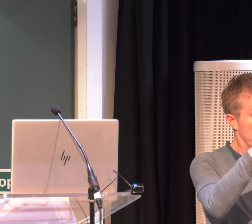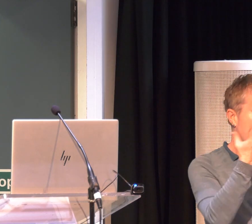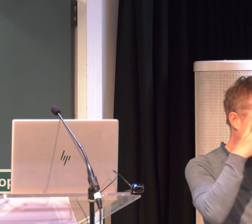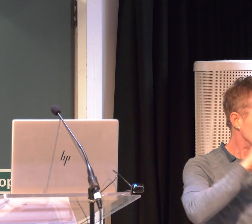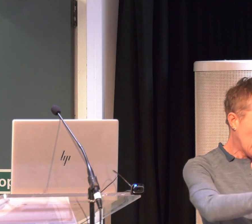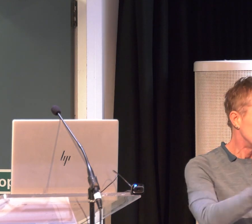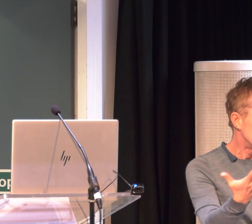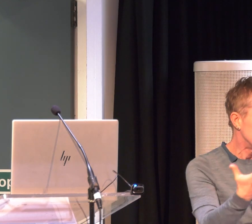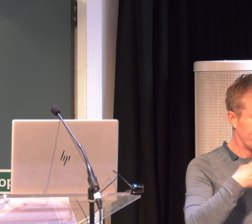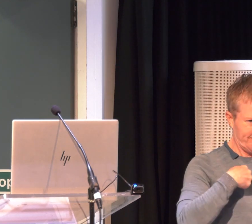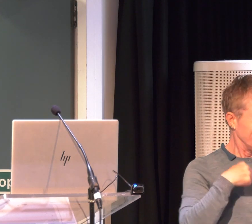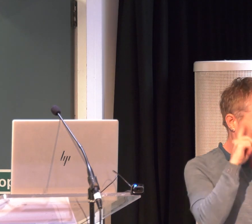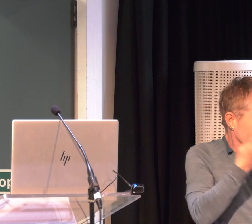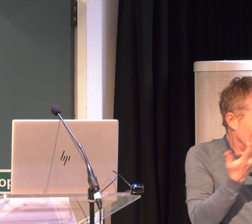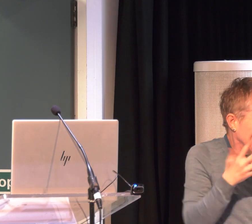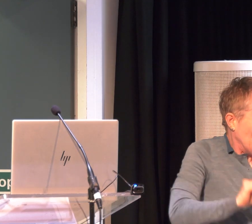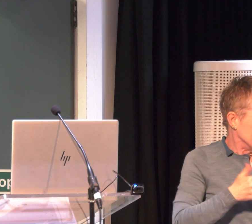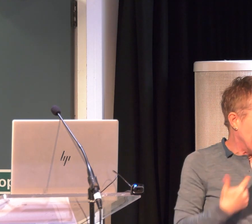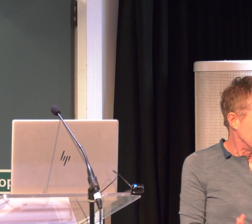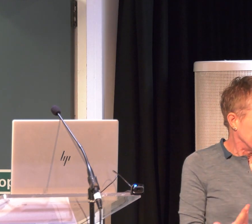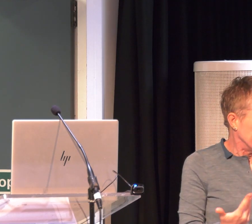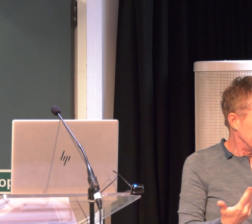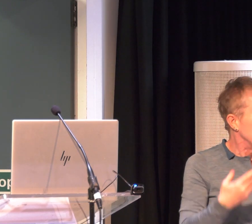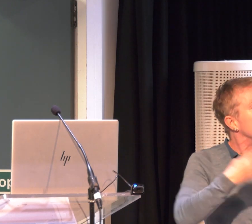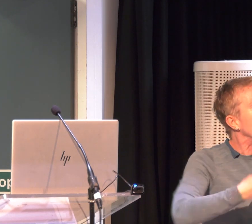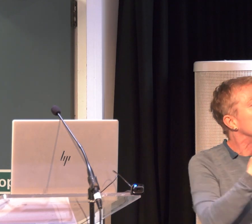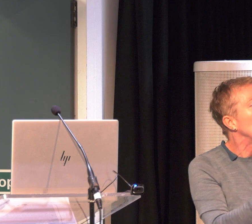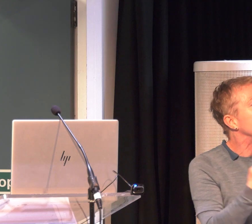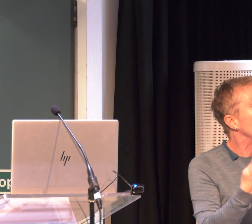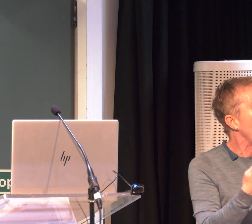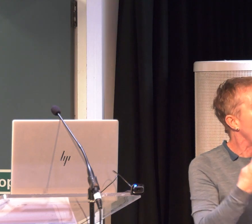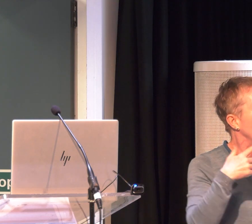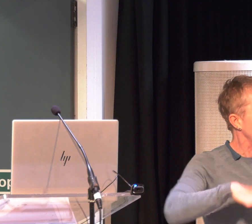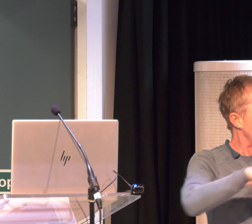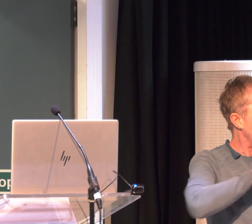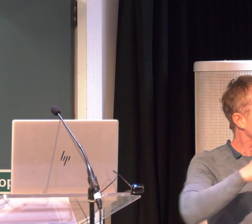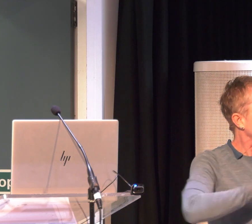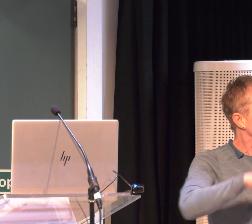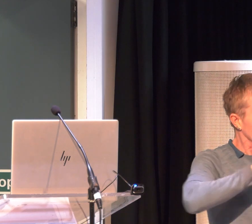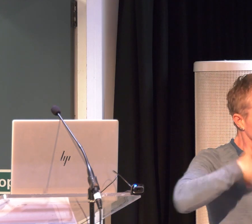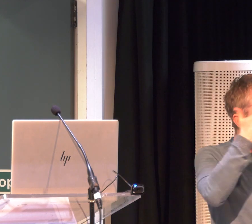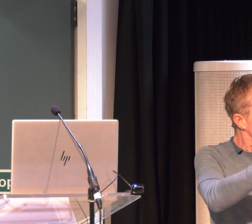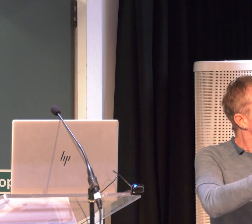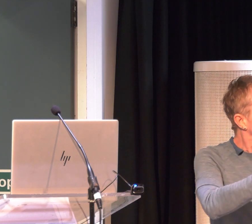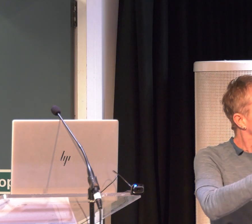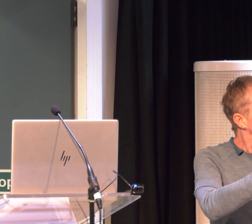that's what the university's about. We were established in 1921 by the local community to provide hope after the First World War.